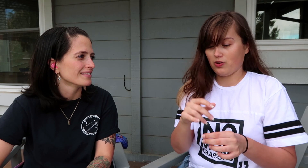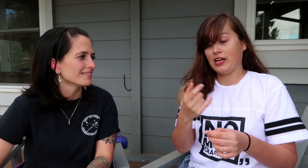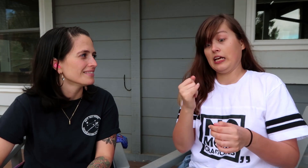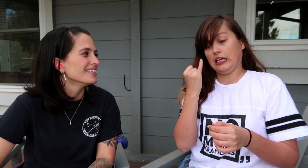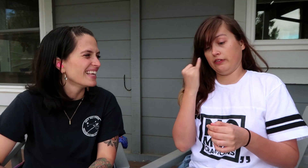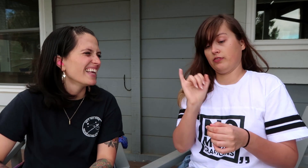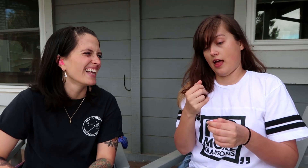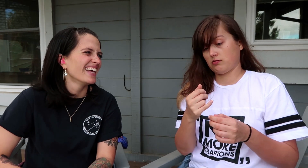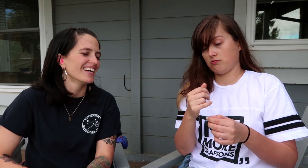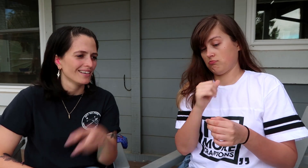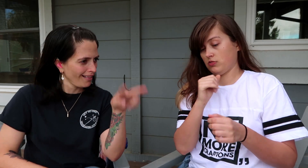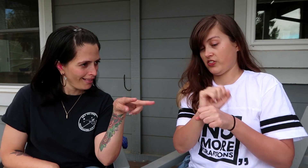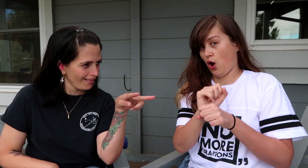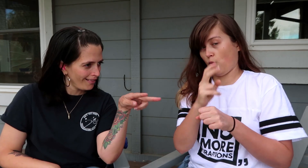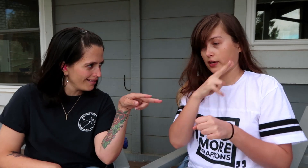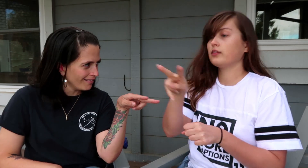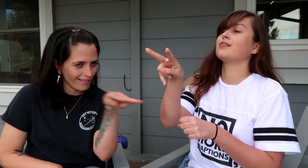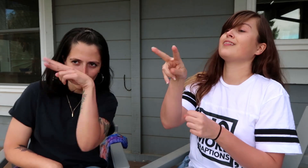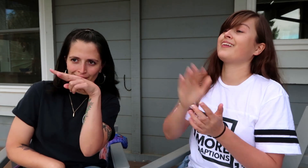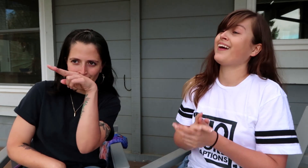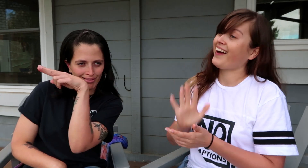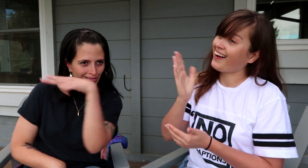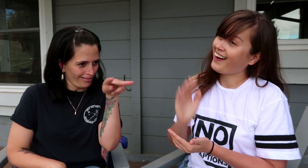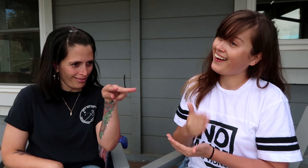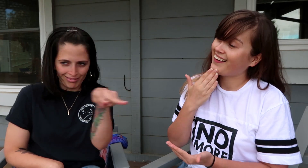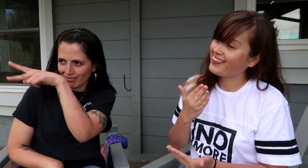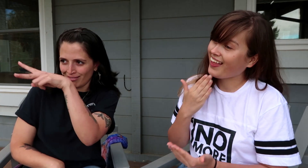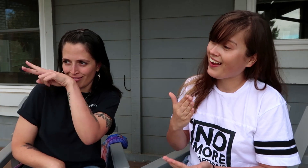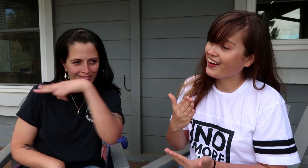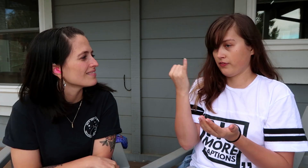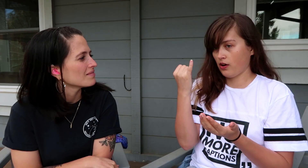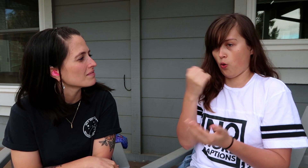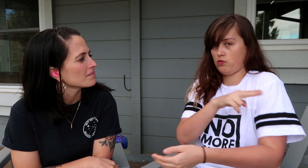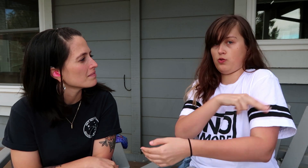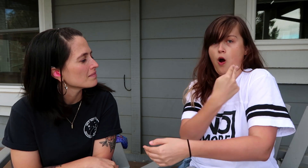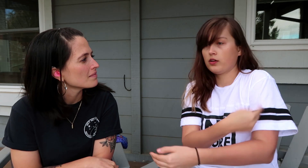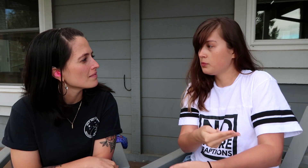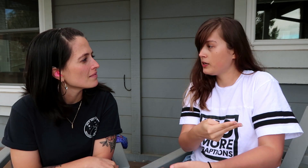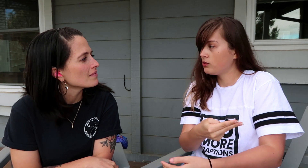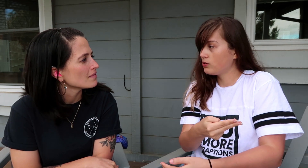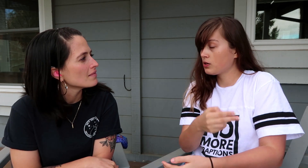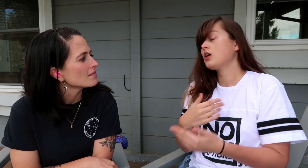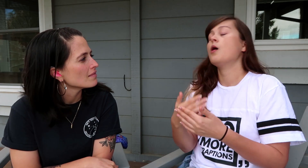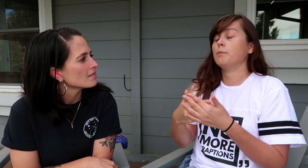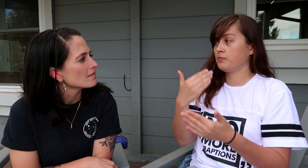So if the captions aren't working, I'll look at the interpreter, and be like thank you!! Also, if I go to the hospital,